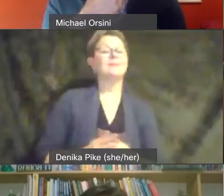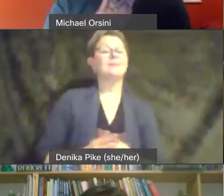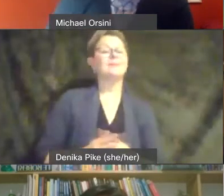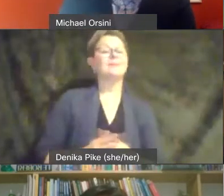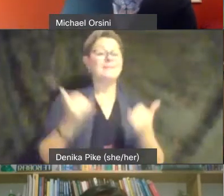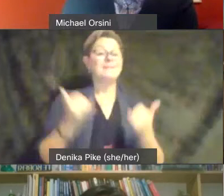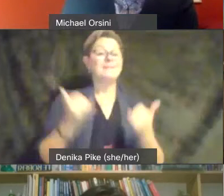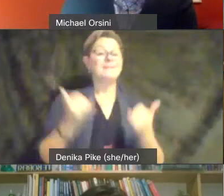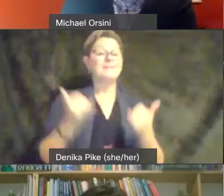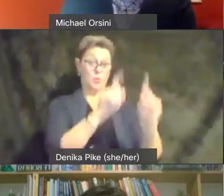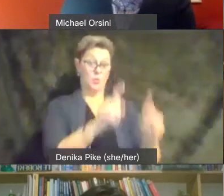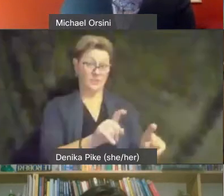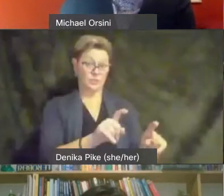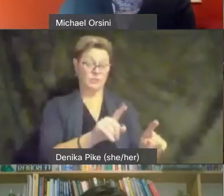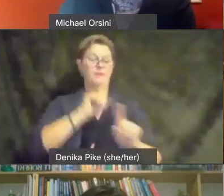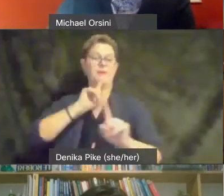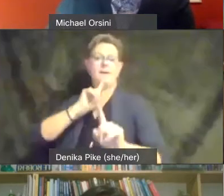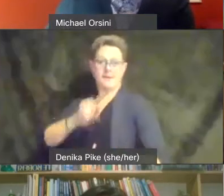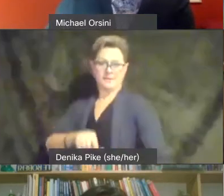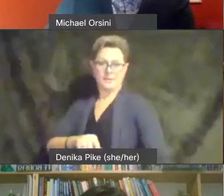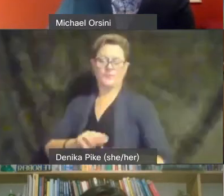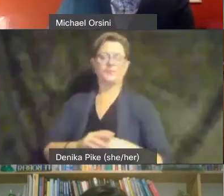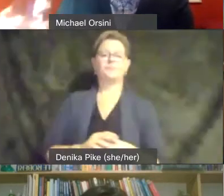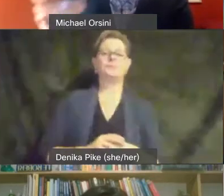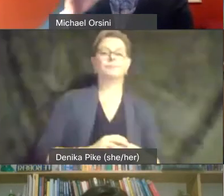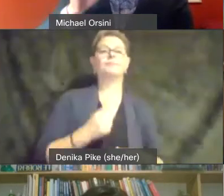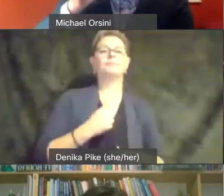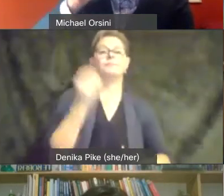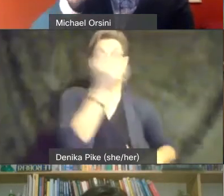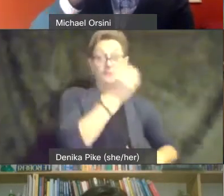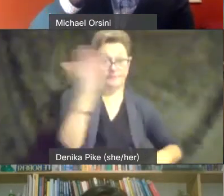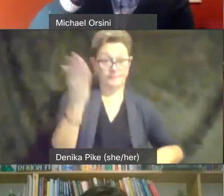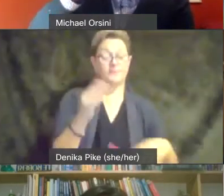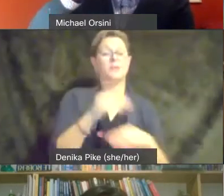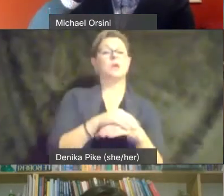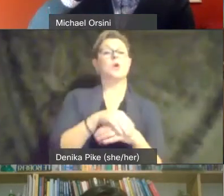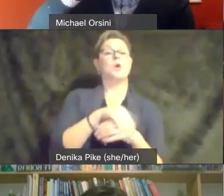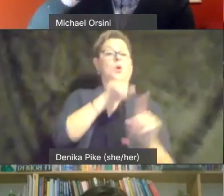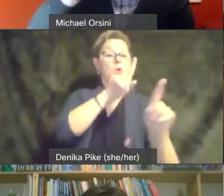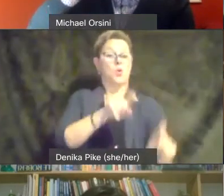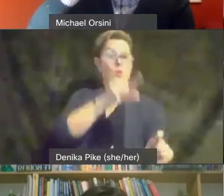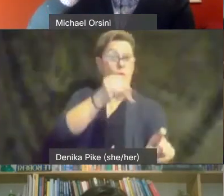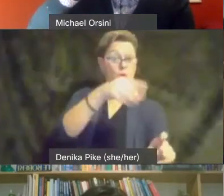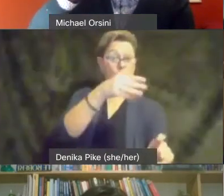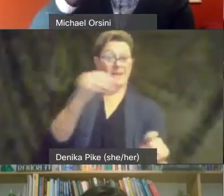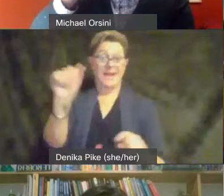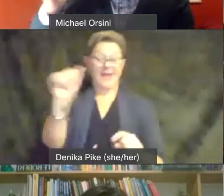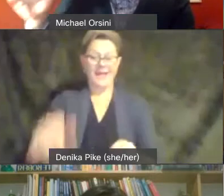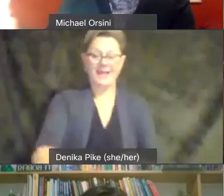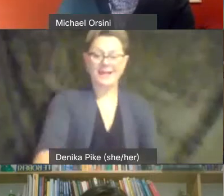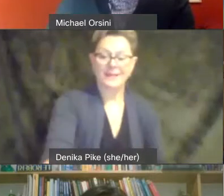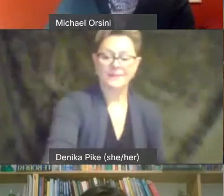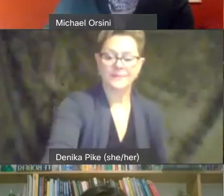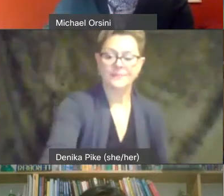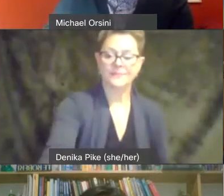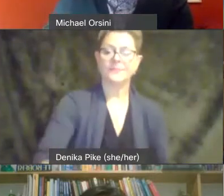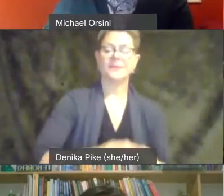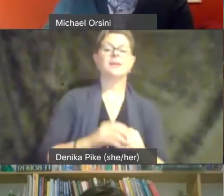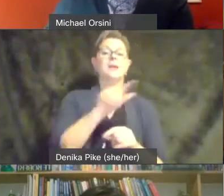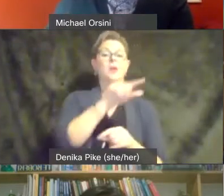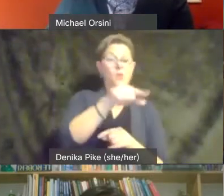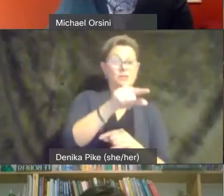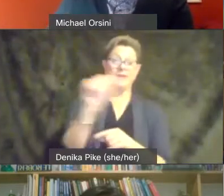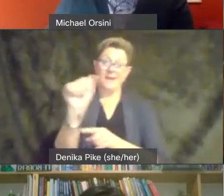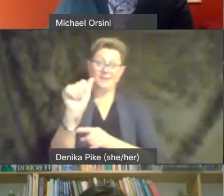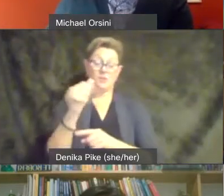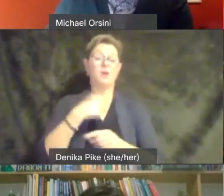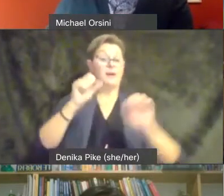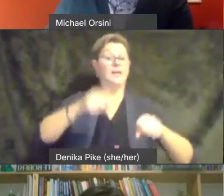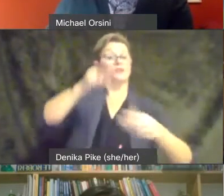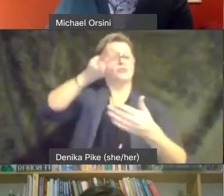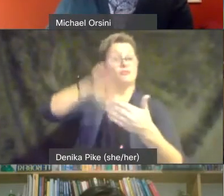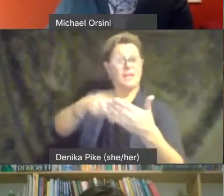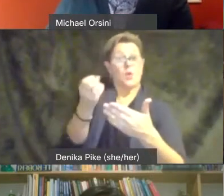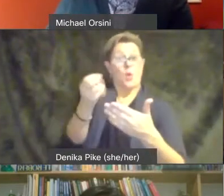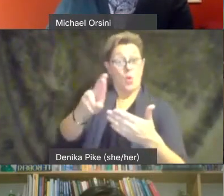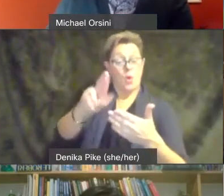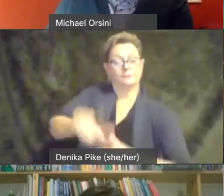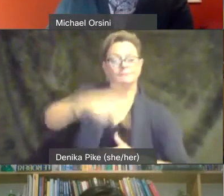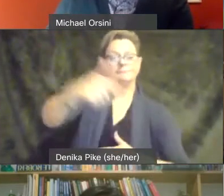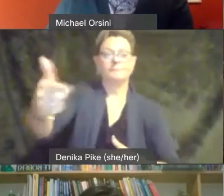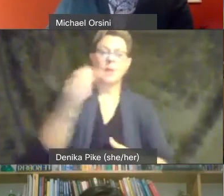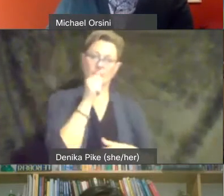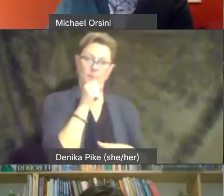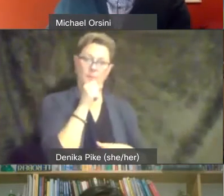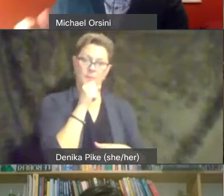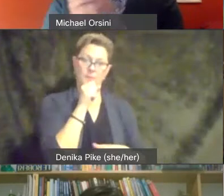I'll remind everyone that we have the Q and a panel where you can share your questions, and we will be able to read them out or we can turn the microphone over to you and you can ask your question live.